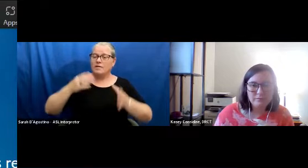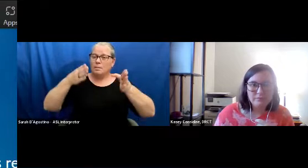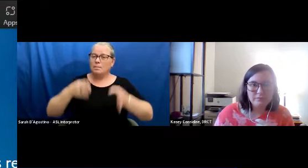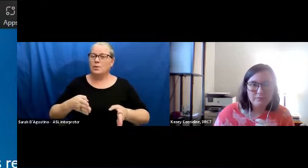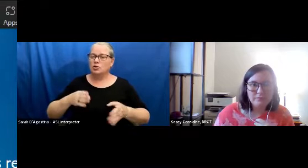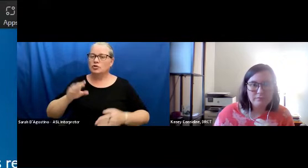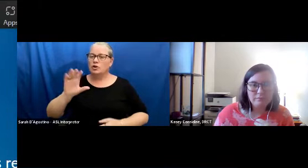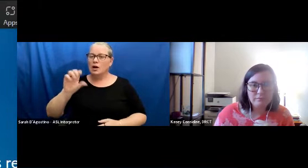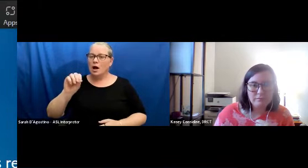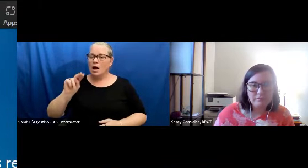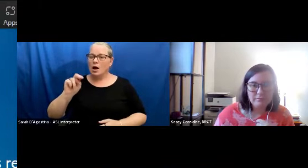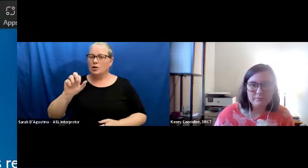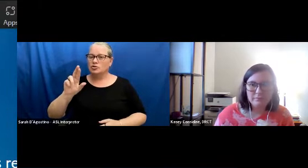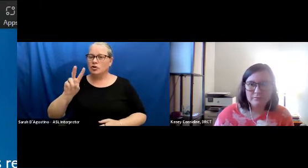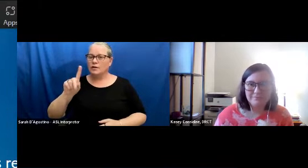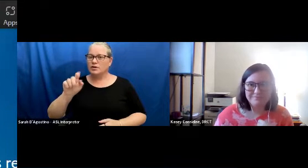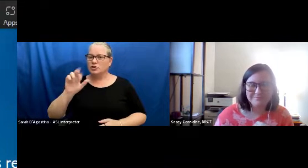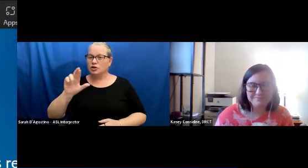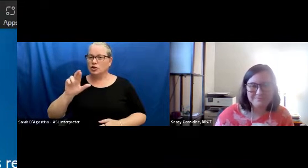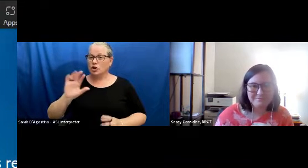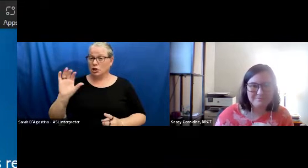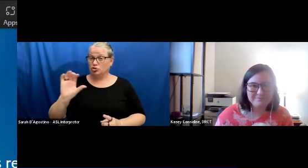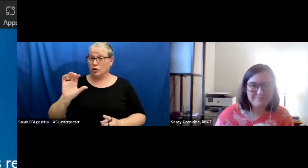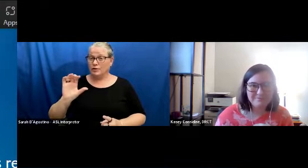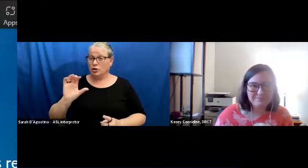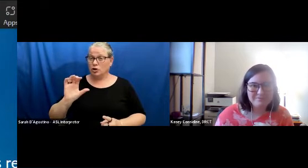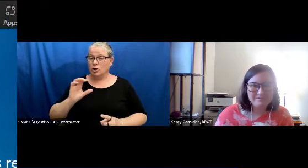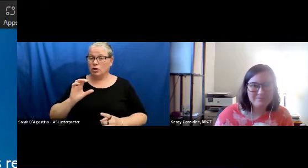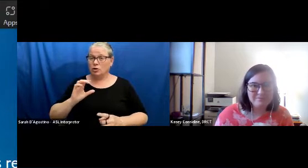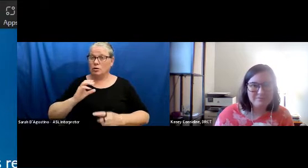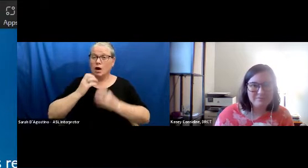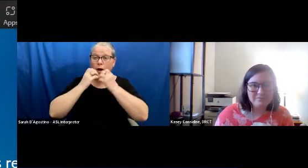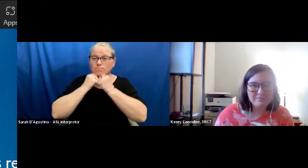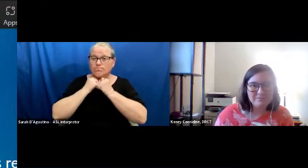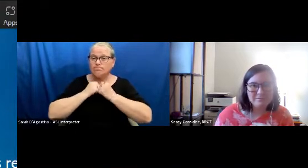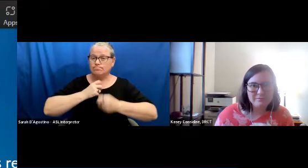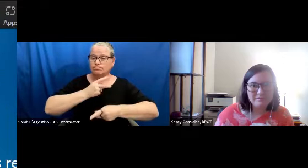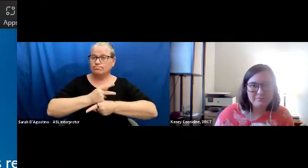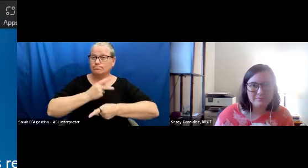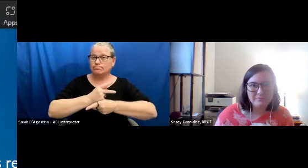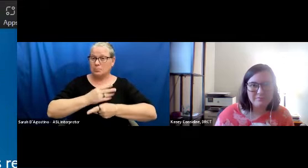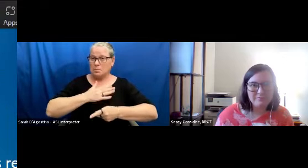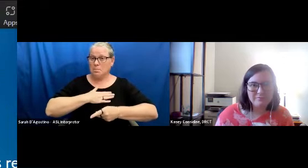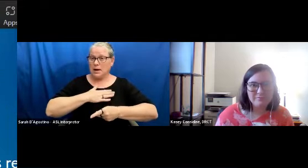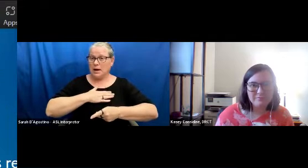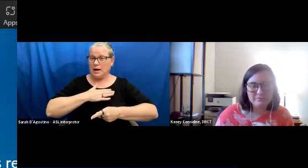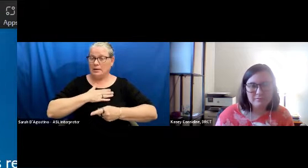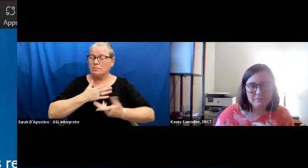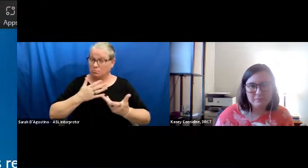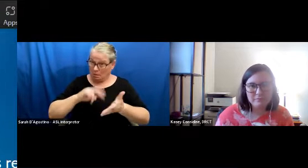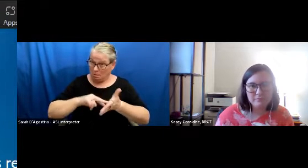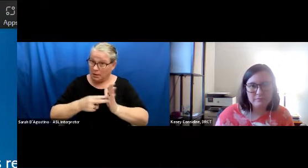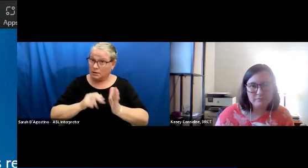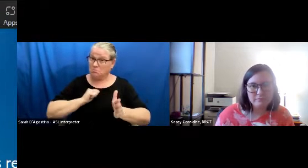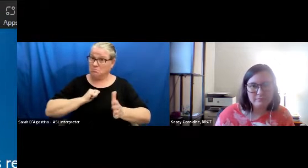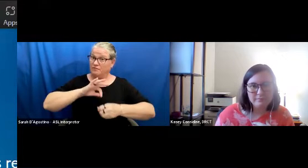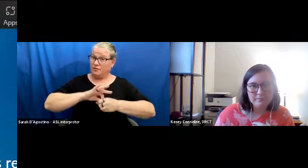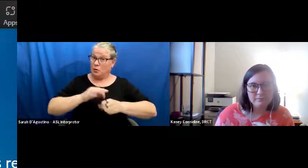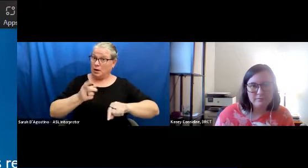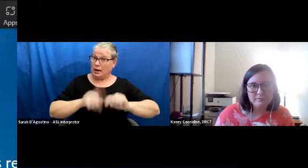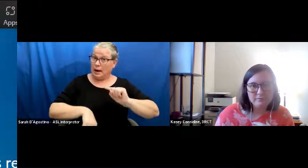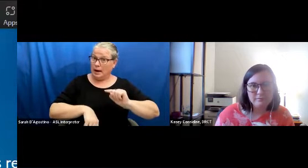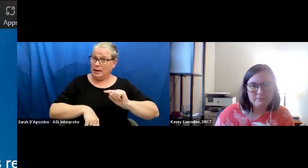absolutely not thanks for asking me the question um casey the uh a lot of people sometimes think